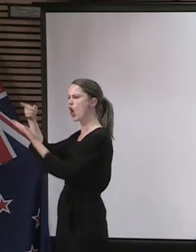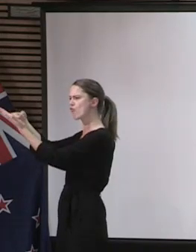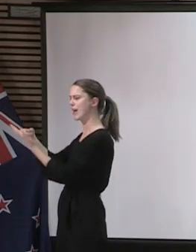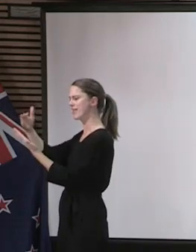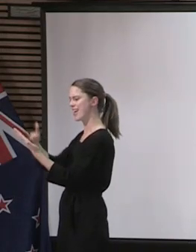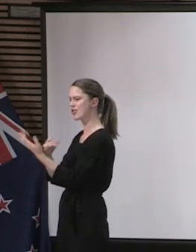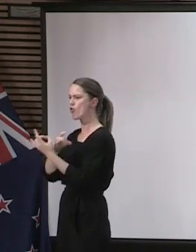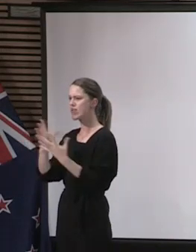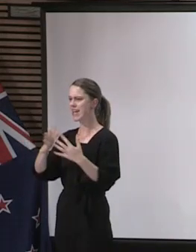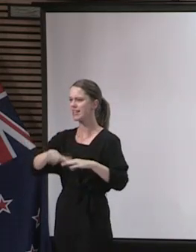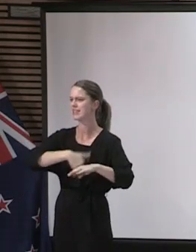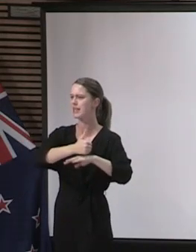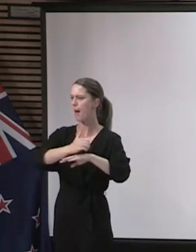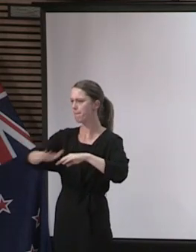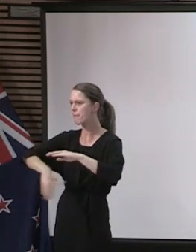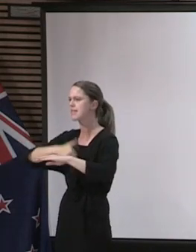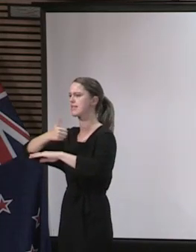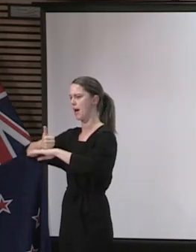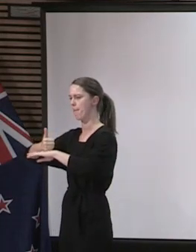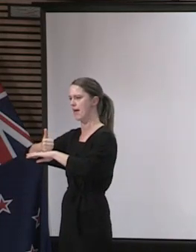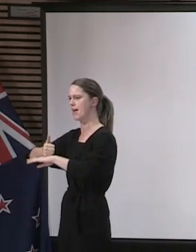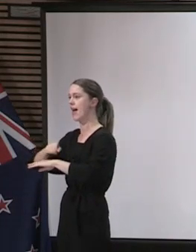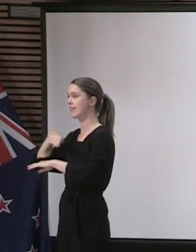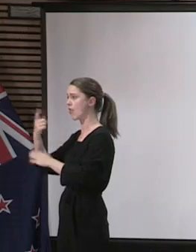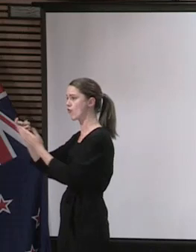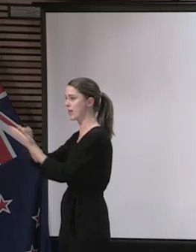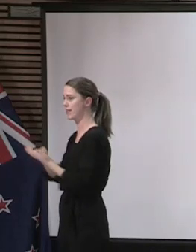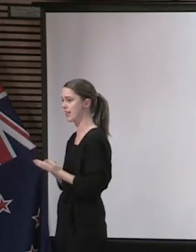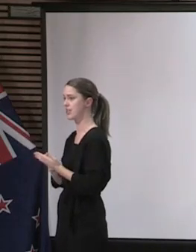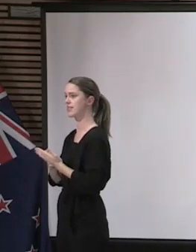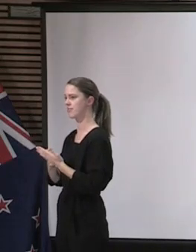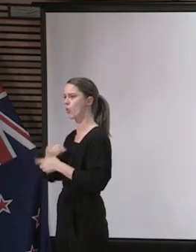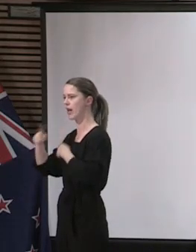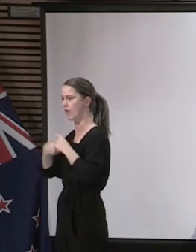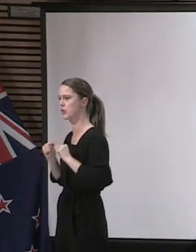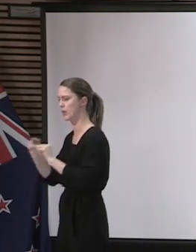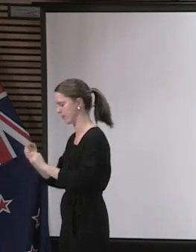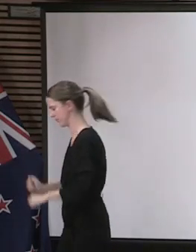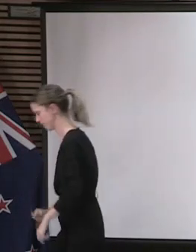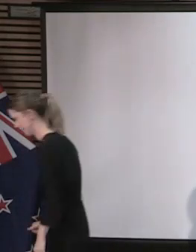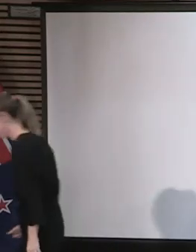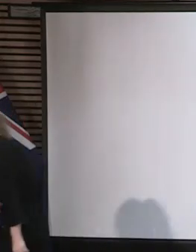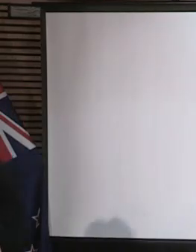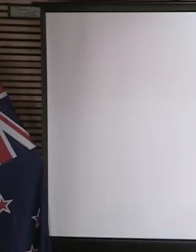those recommendations have already been put in place or responded to and work